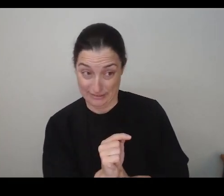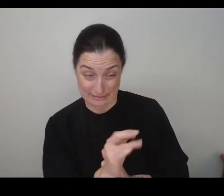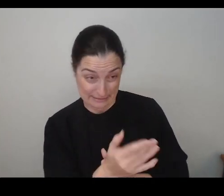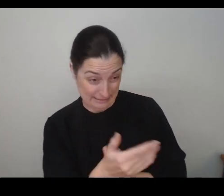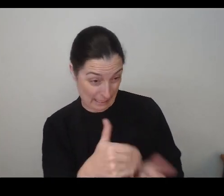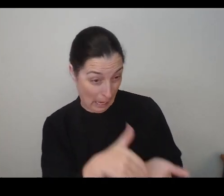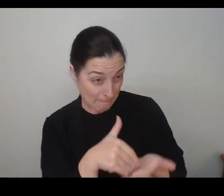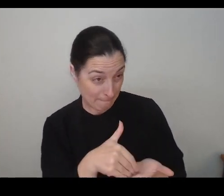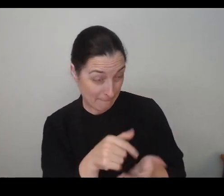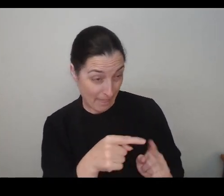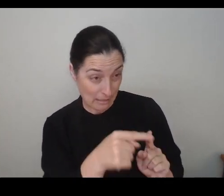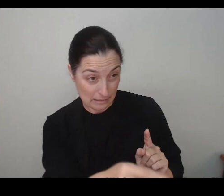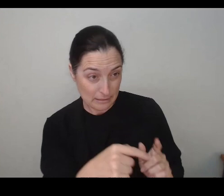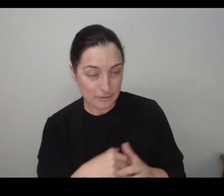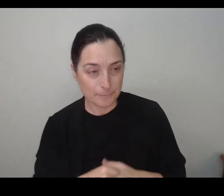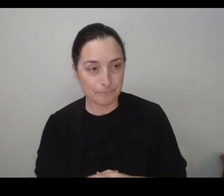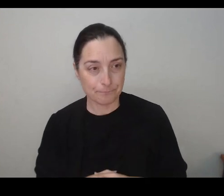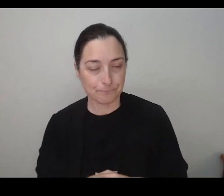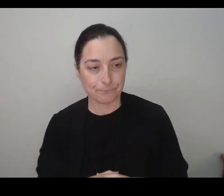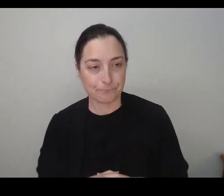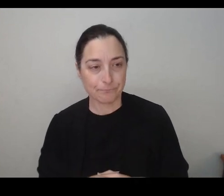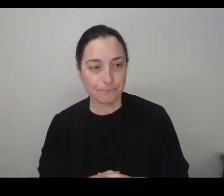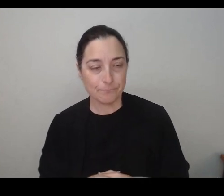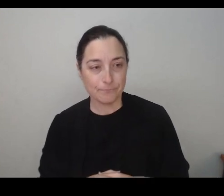(people chattering in French)